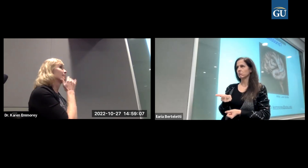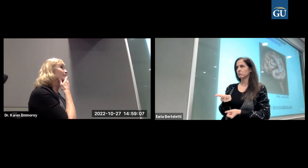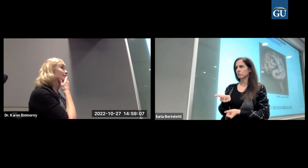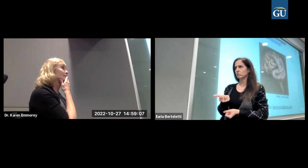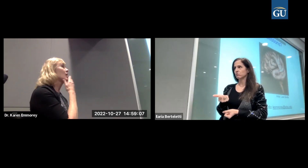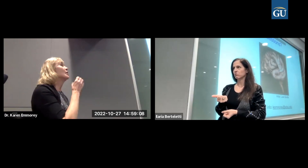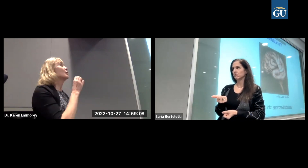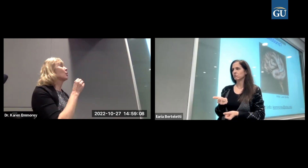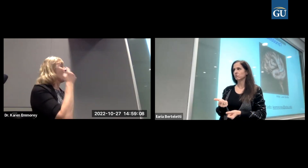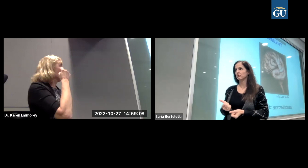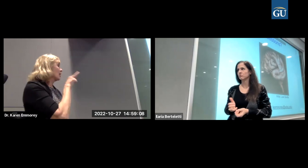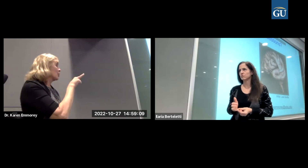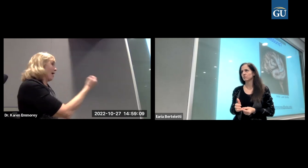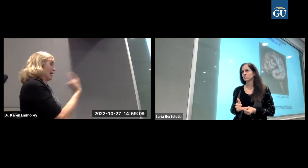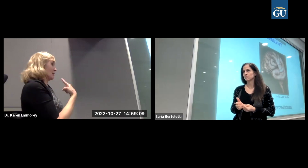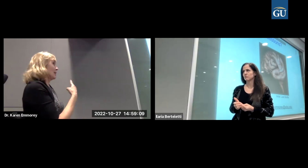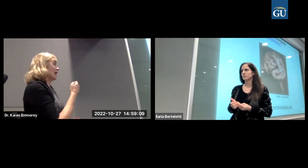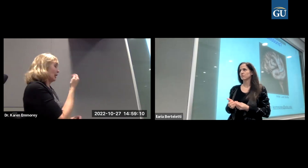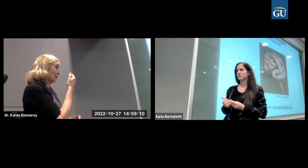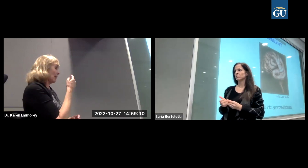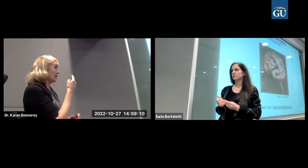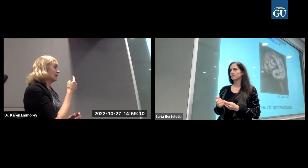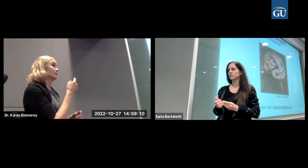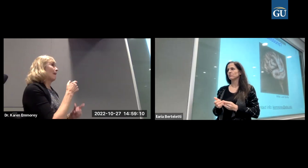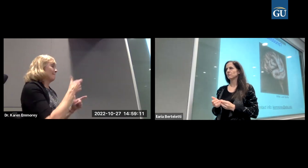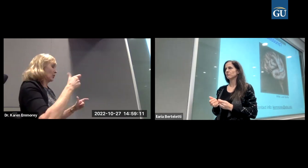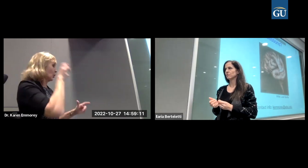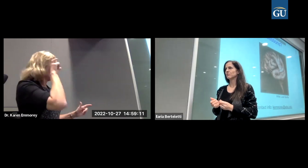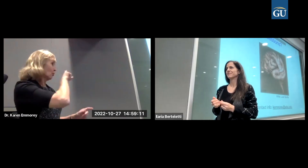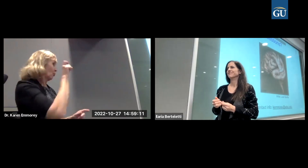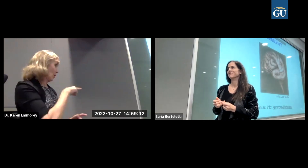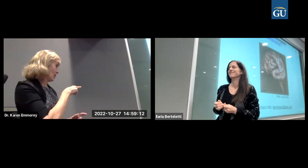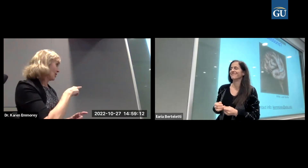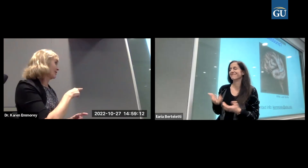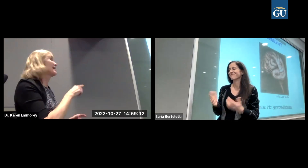So is English phonology overlap with asl science, phenomenology.